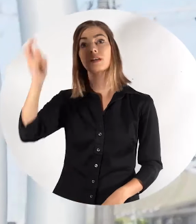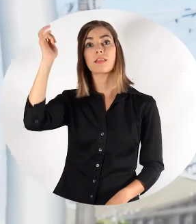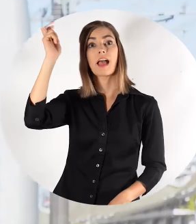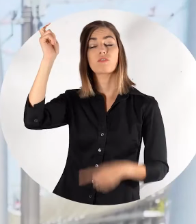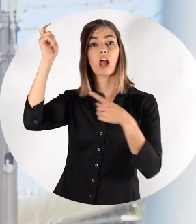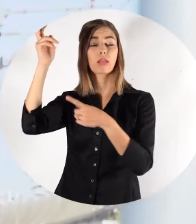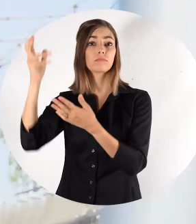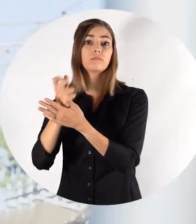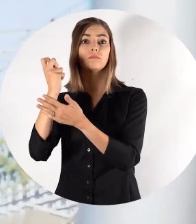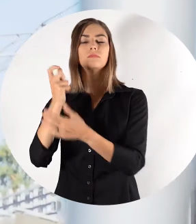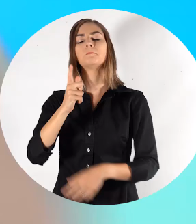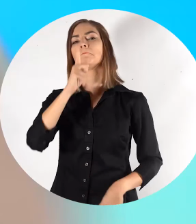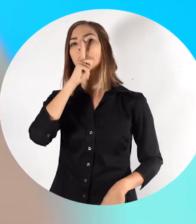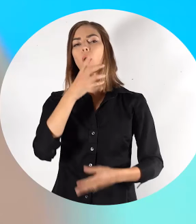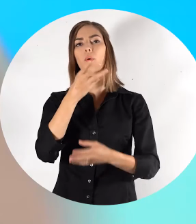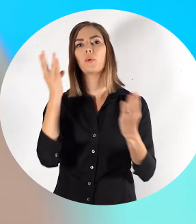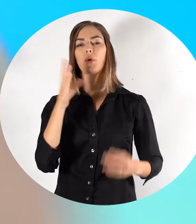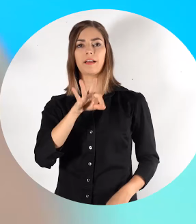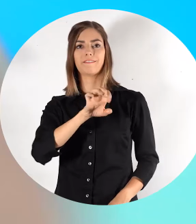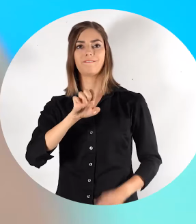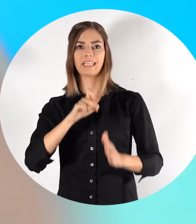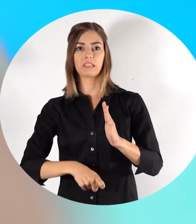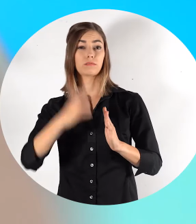There is not a fee to use the light rail for myself